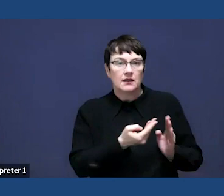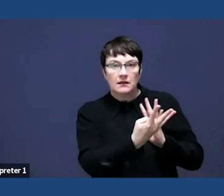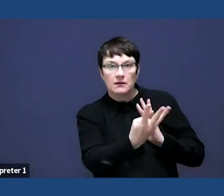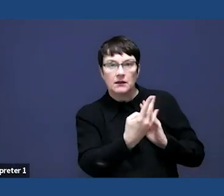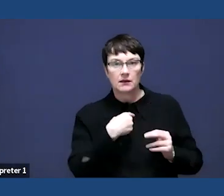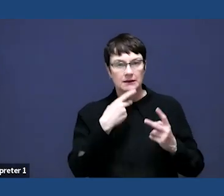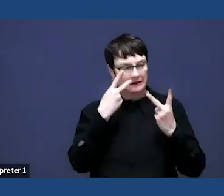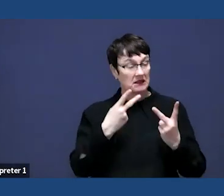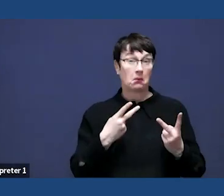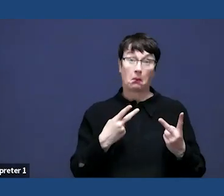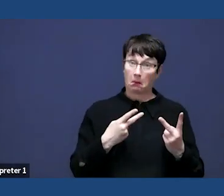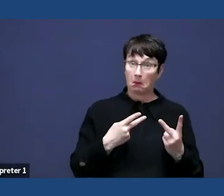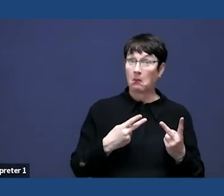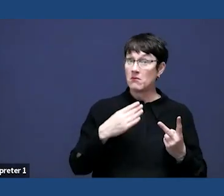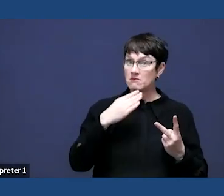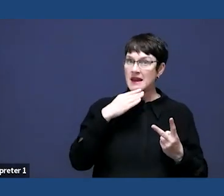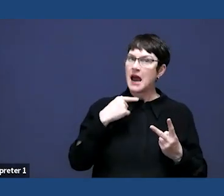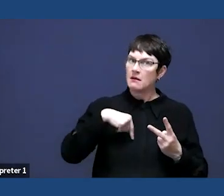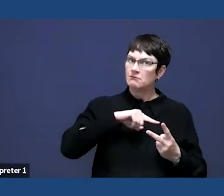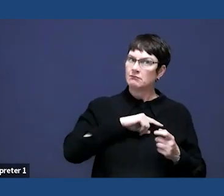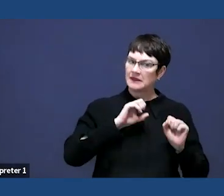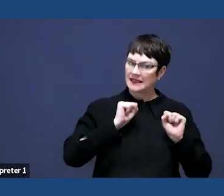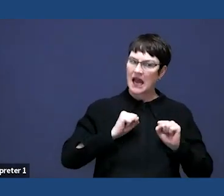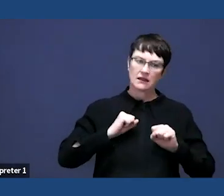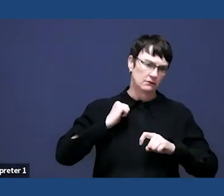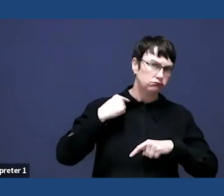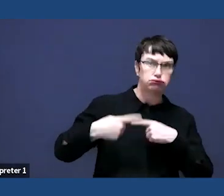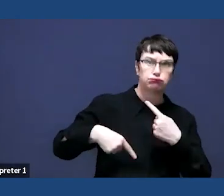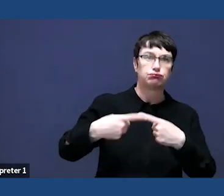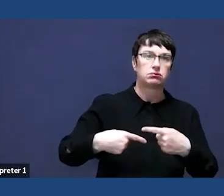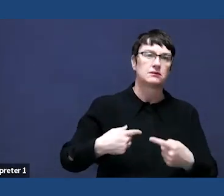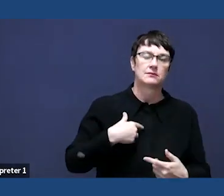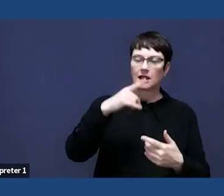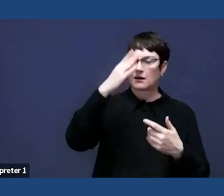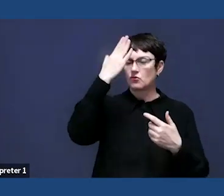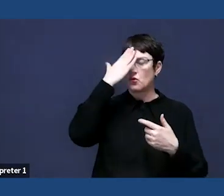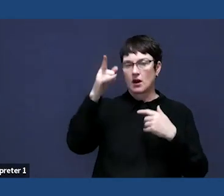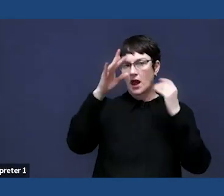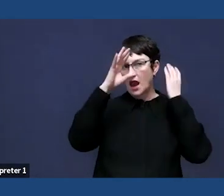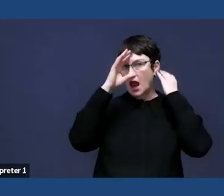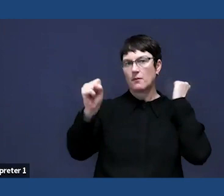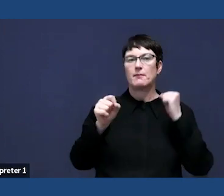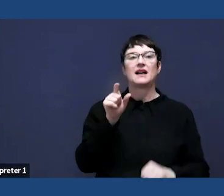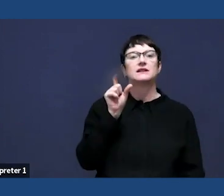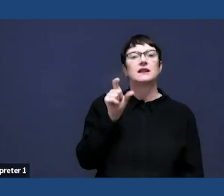I also note that Ambassador Gallegos who is very committed and enthusiastic about that